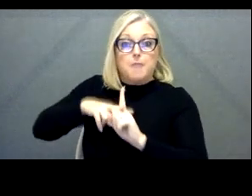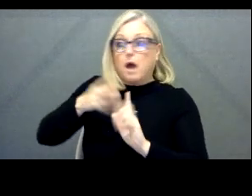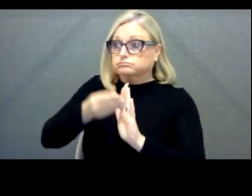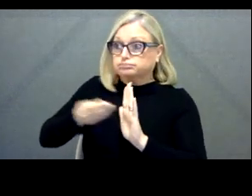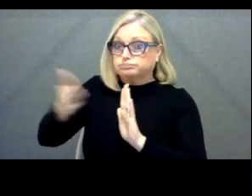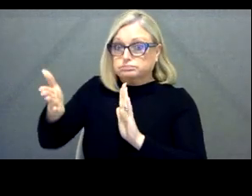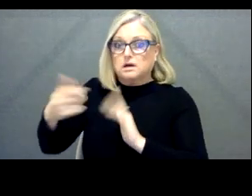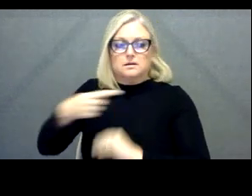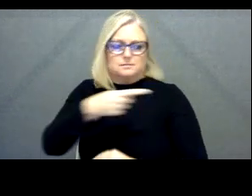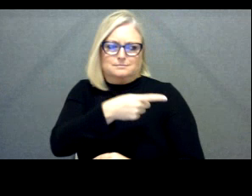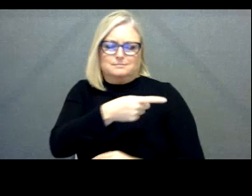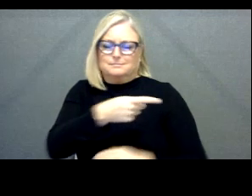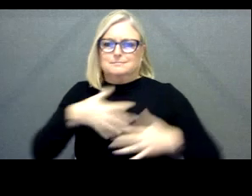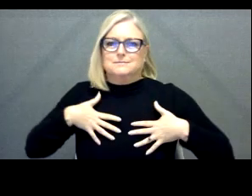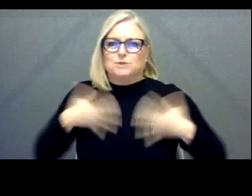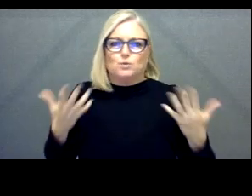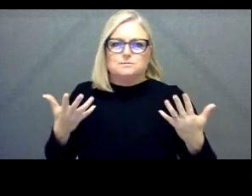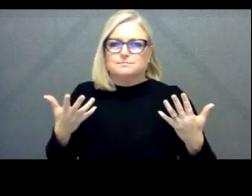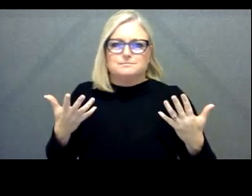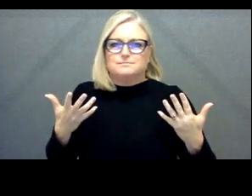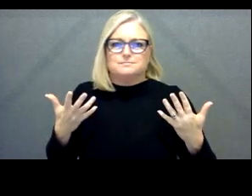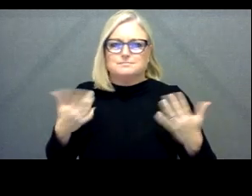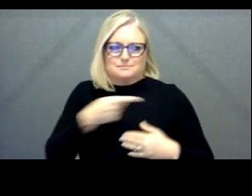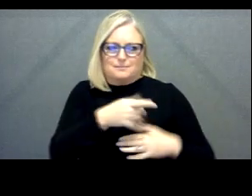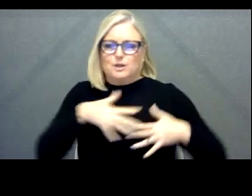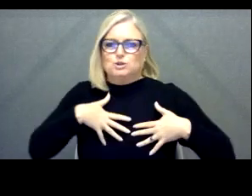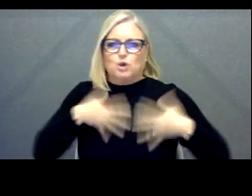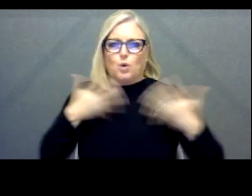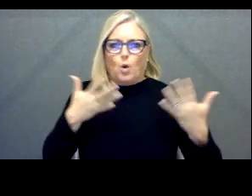daughter appears in court saying please send them to drug court and the offend is